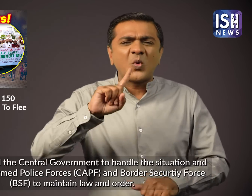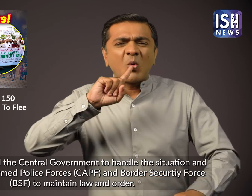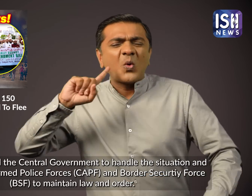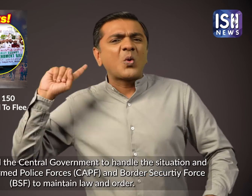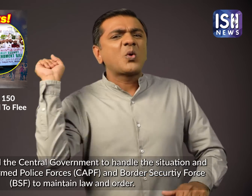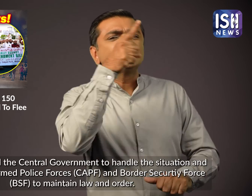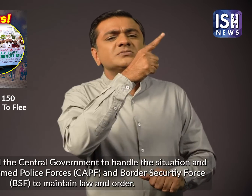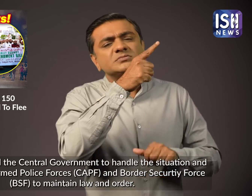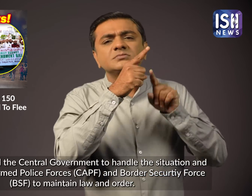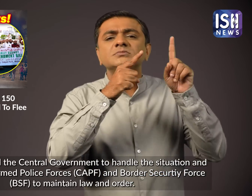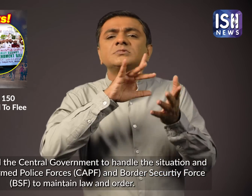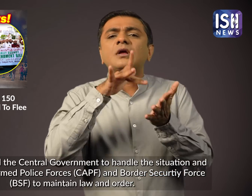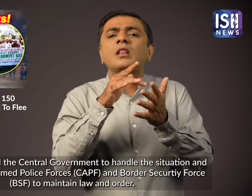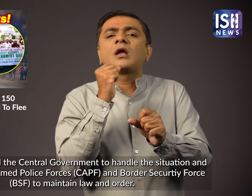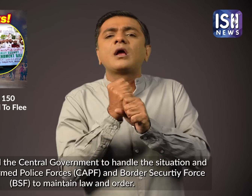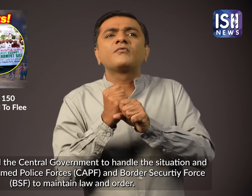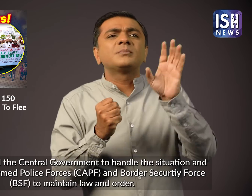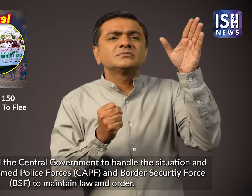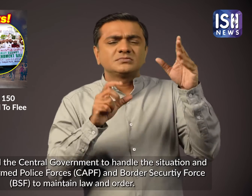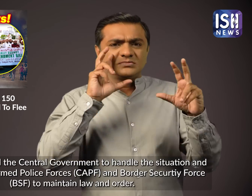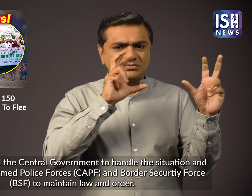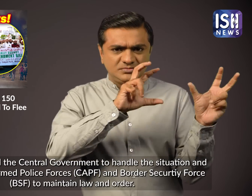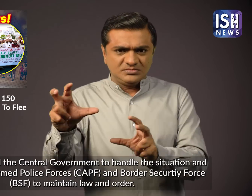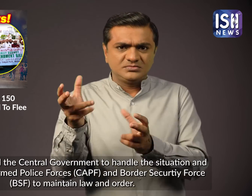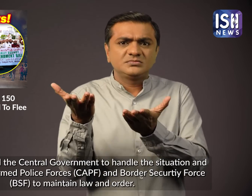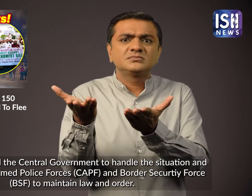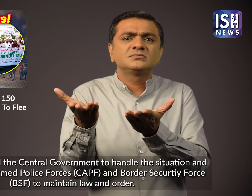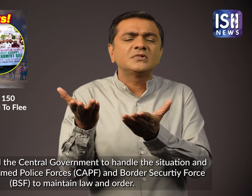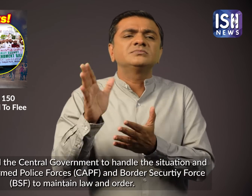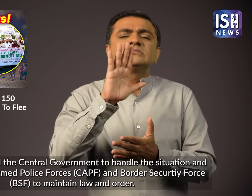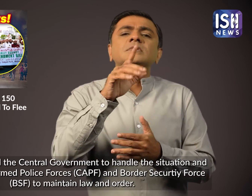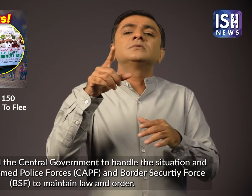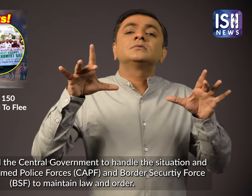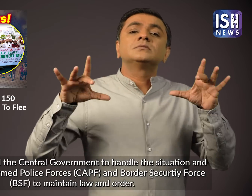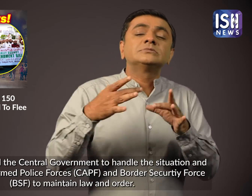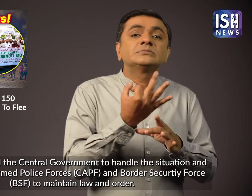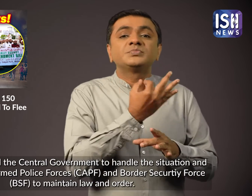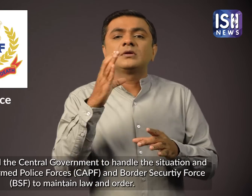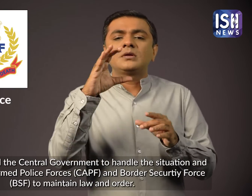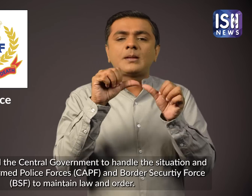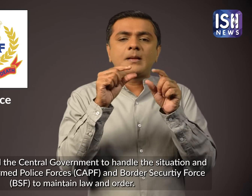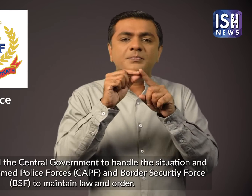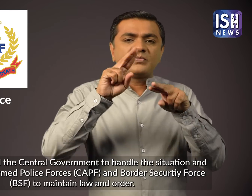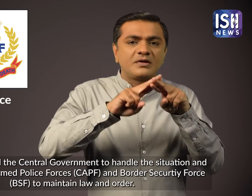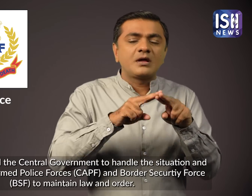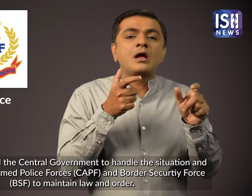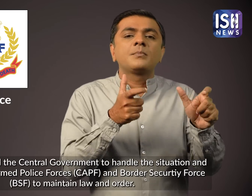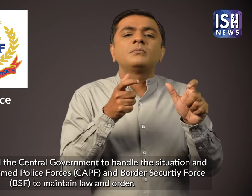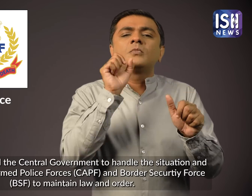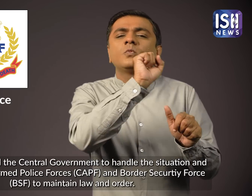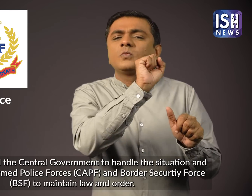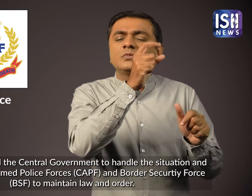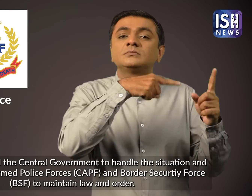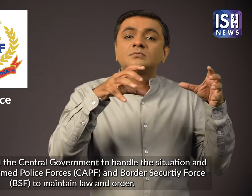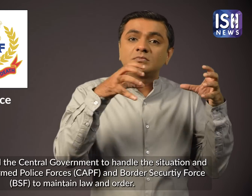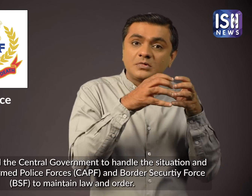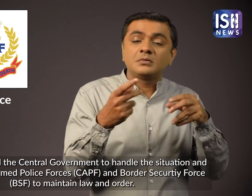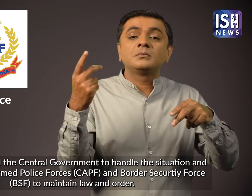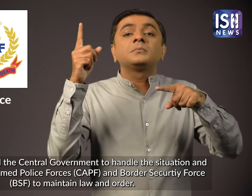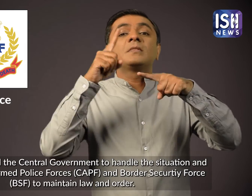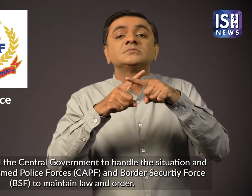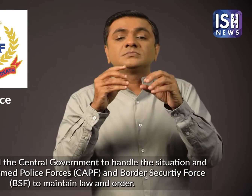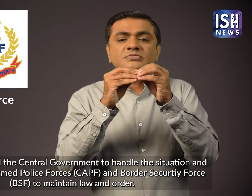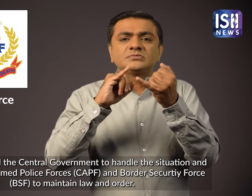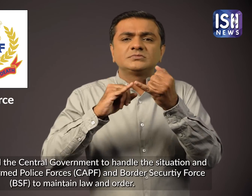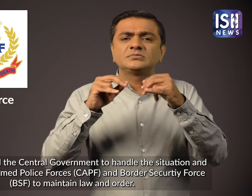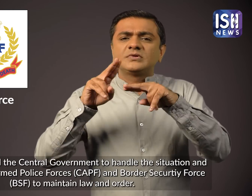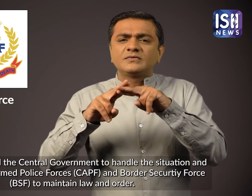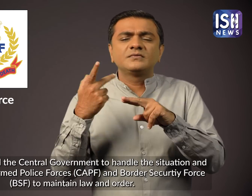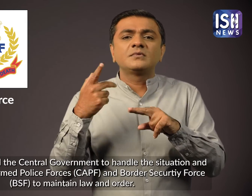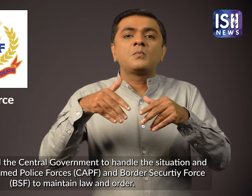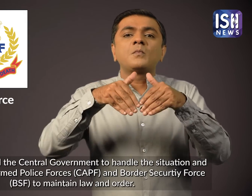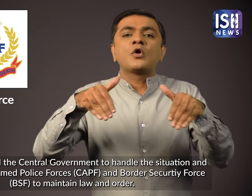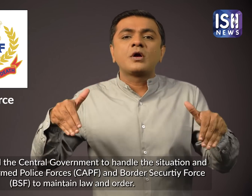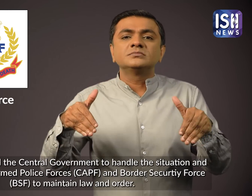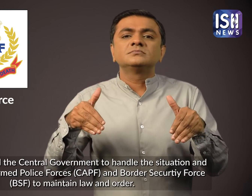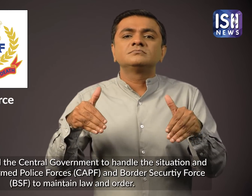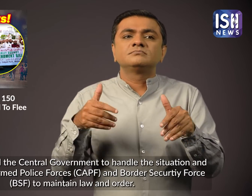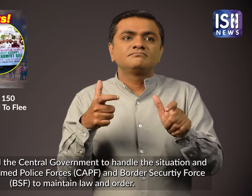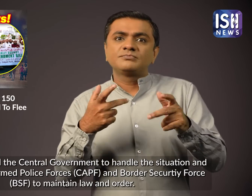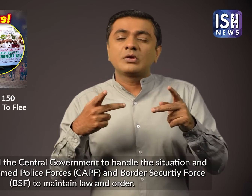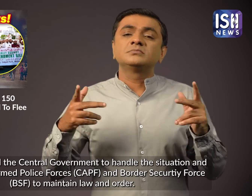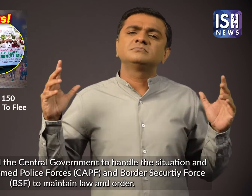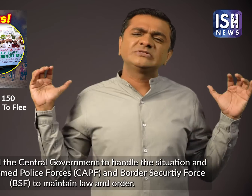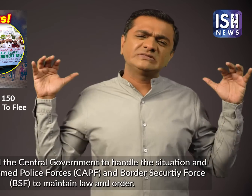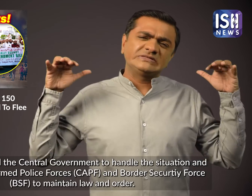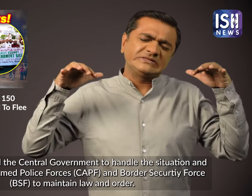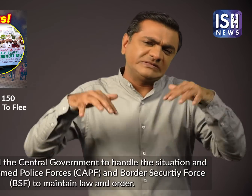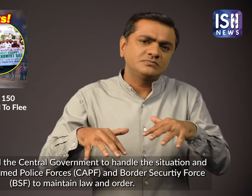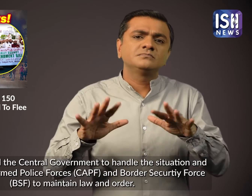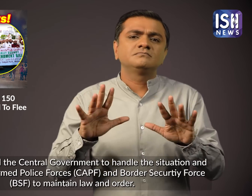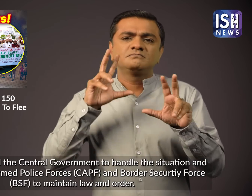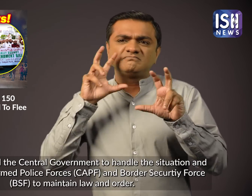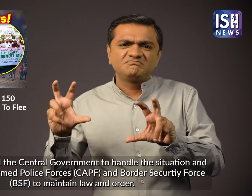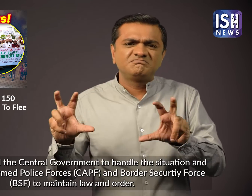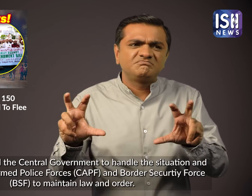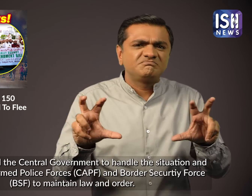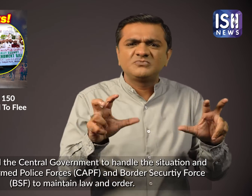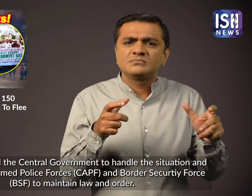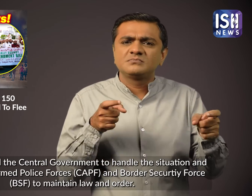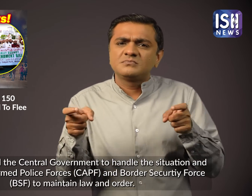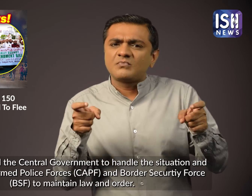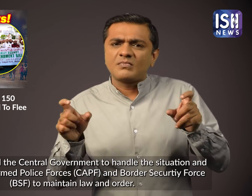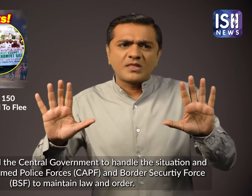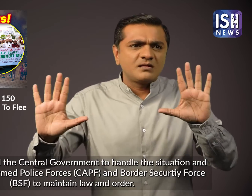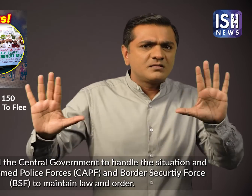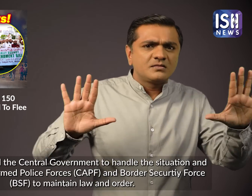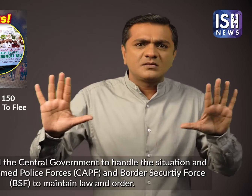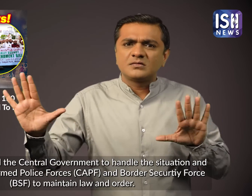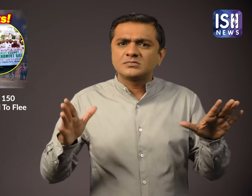The HC ordered the Central Government to handle the situation and send Central Armed Police Forces (CAPF) and Border Securtiy Force (BSF) to maintain law and order.